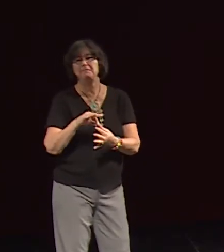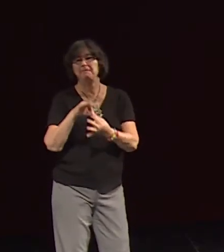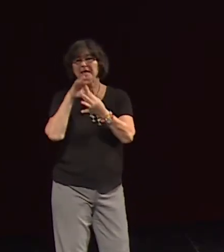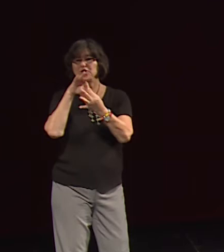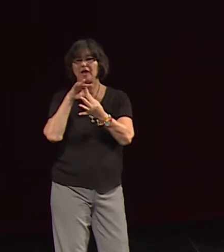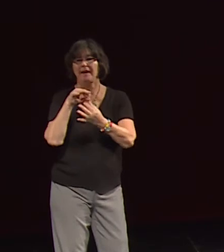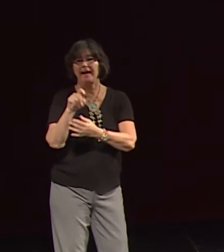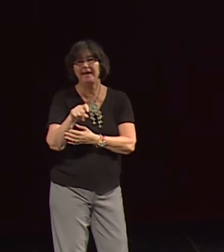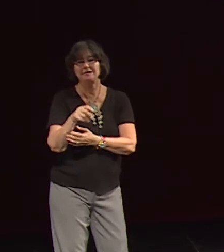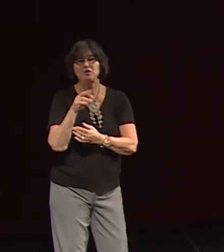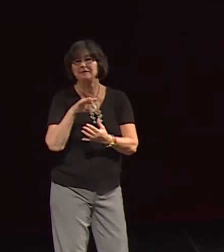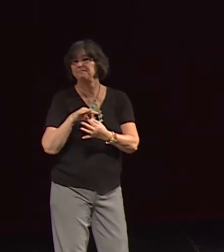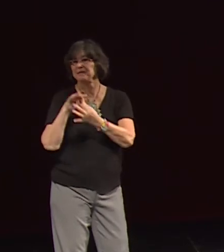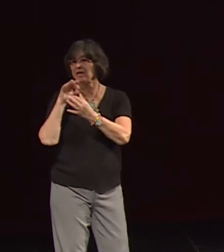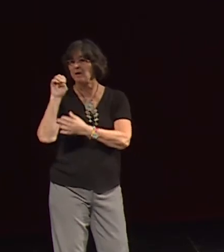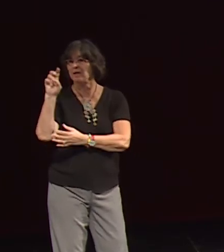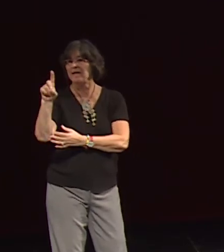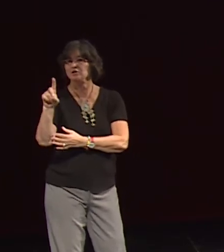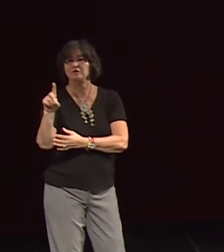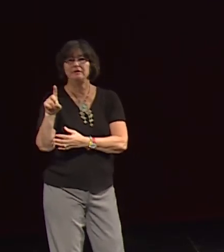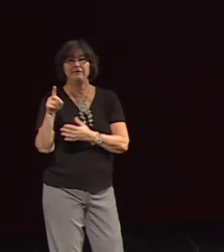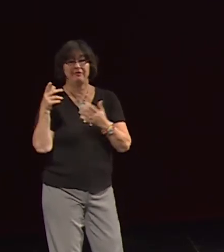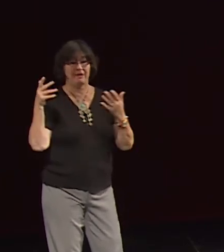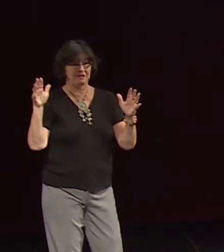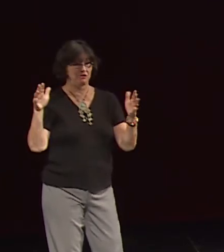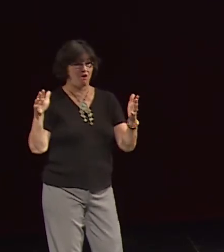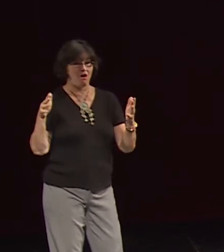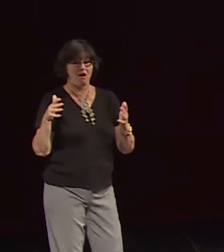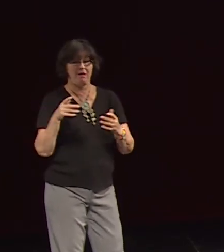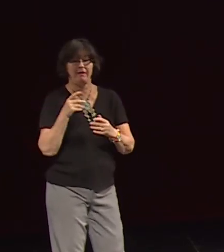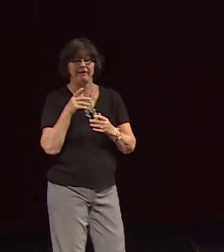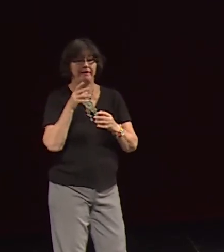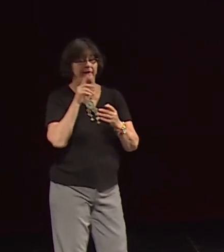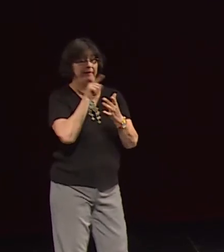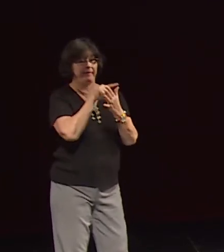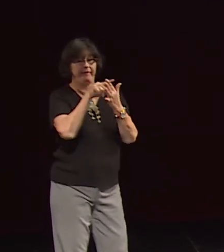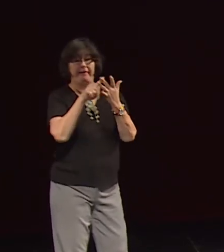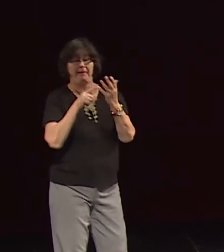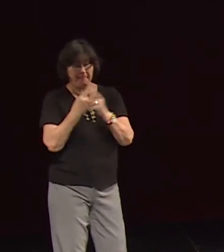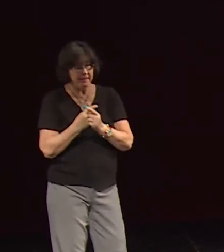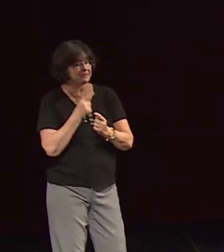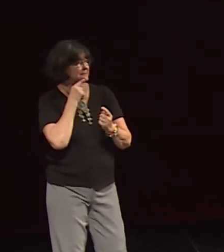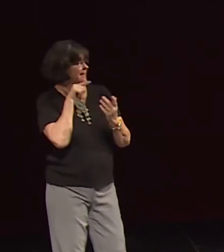Often there are short seminars on those who have special needs, and that's all that those medical professionals